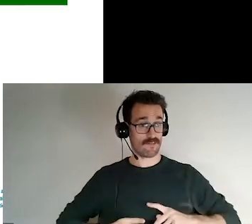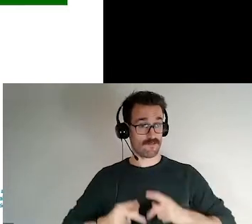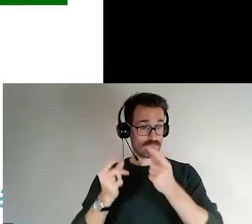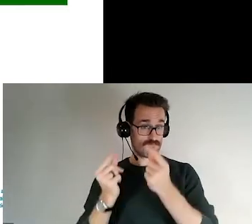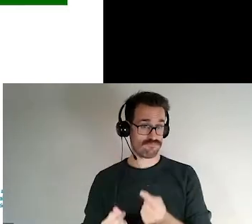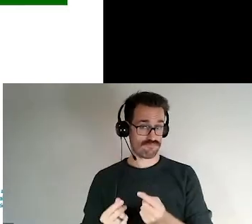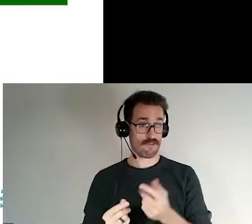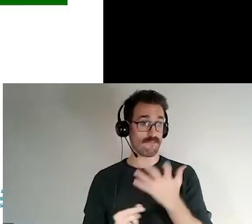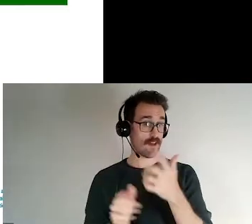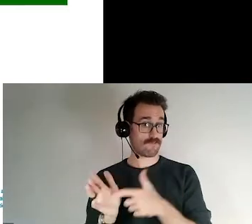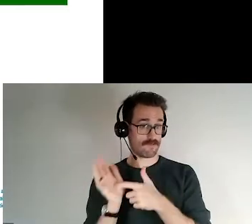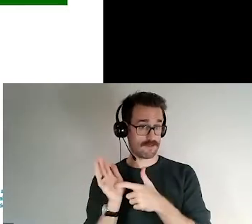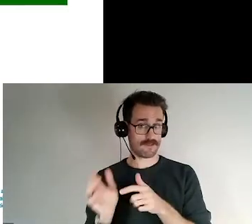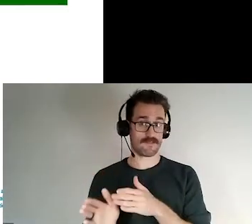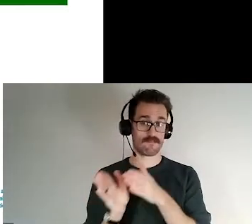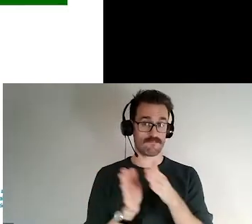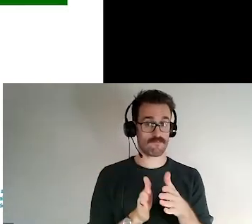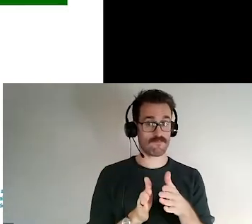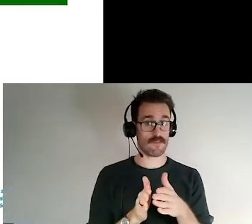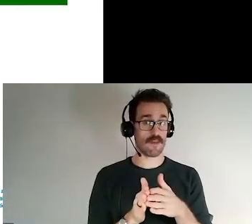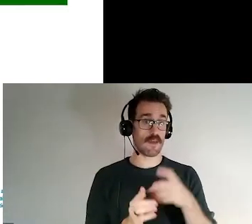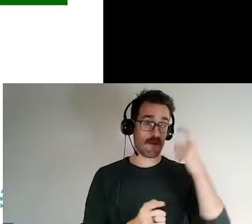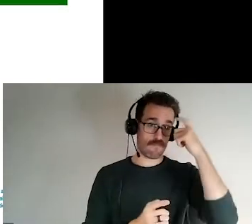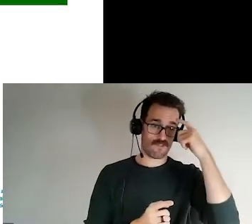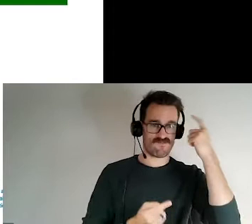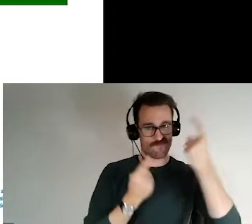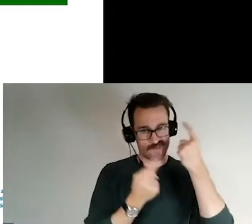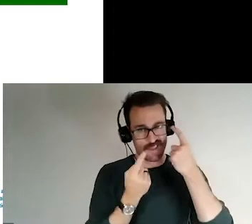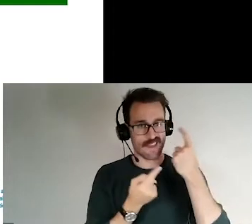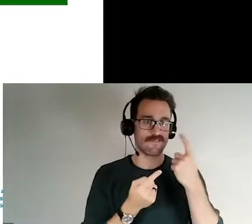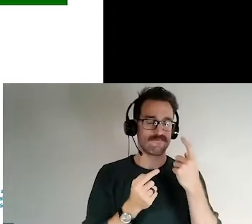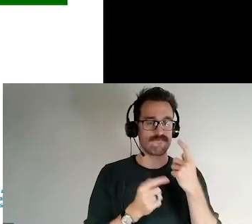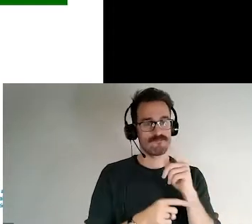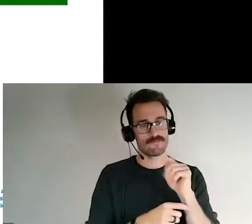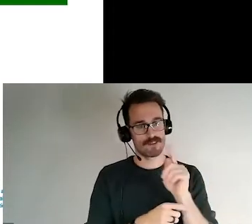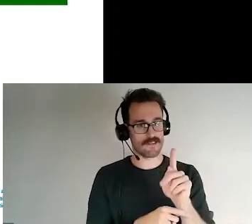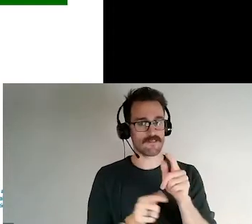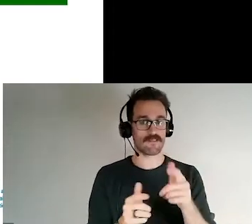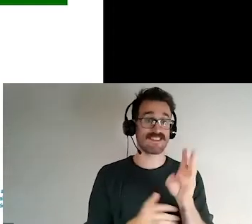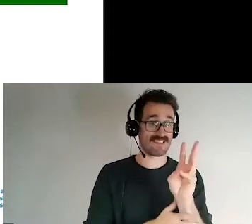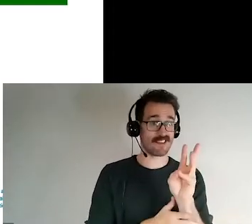We have mental, or thinking, or cognitive tasks, six demands there. Working with others and working